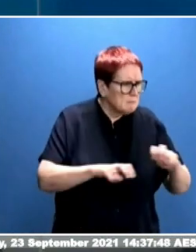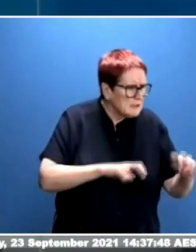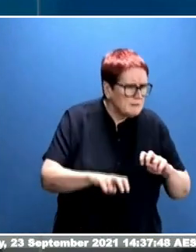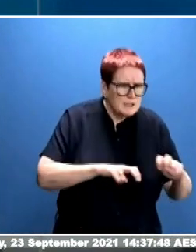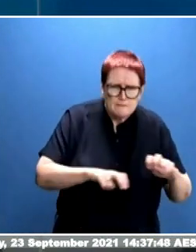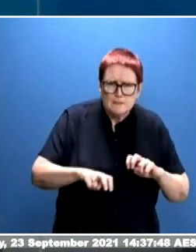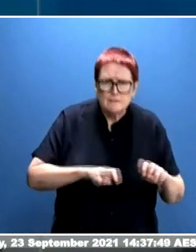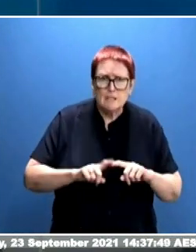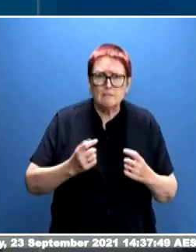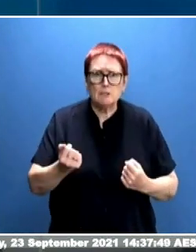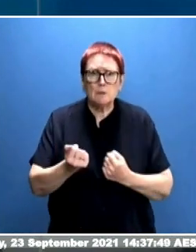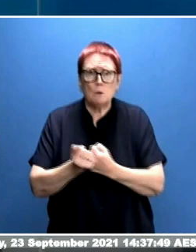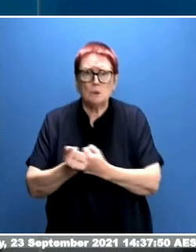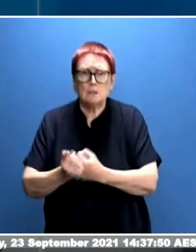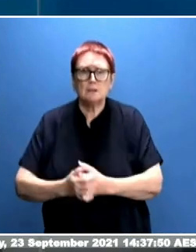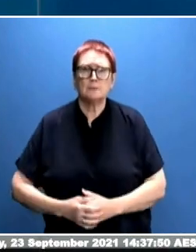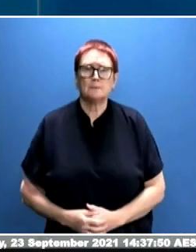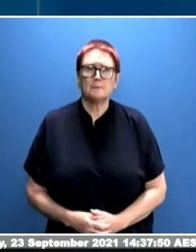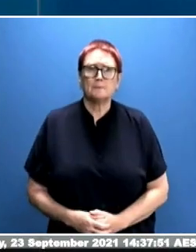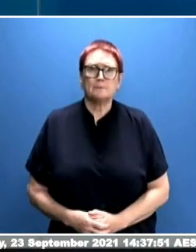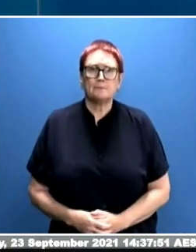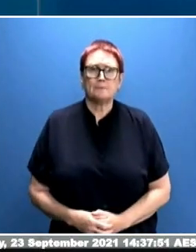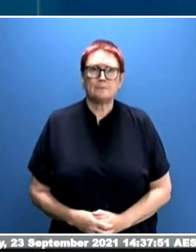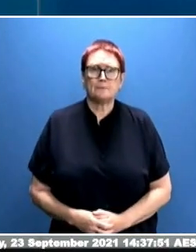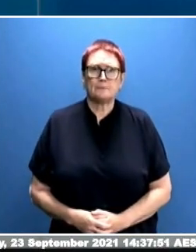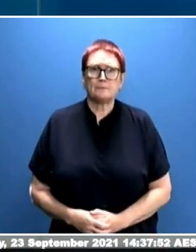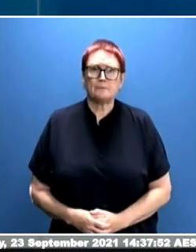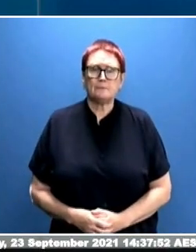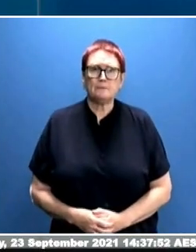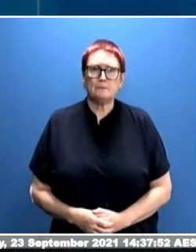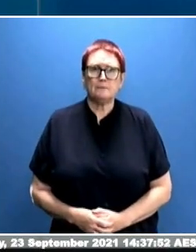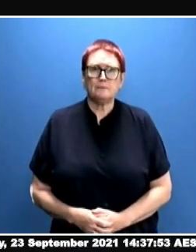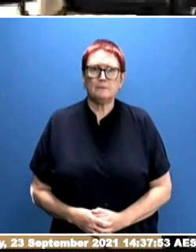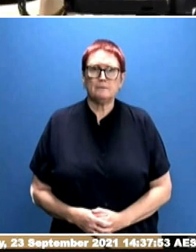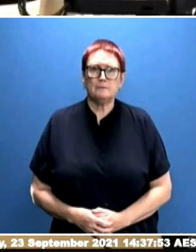there, going back to the question that I asked about it not being just simply